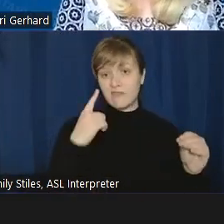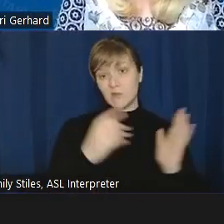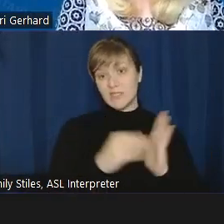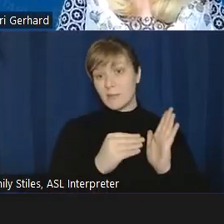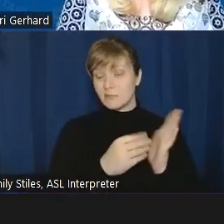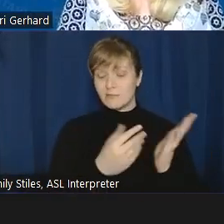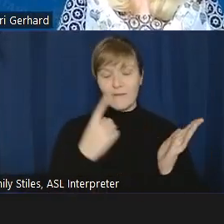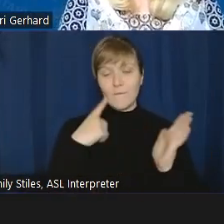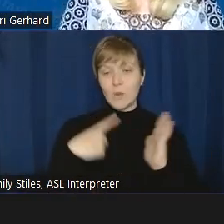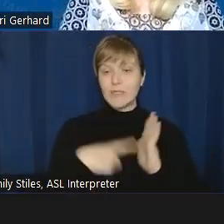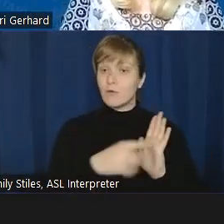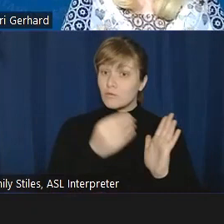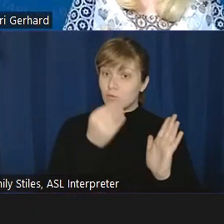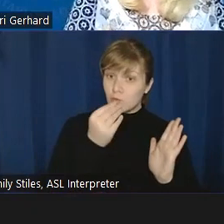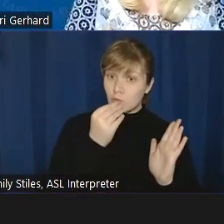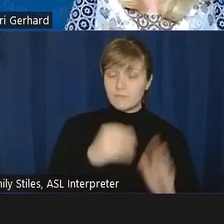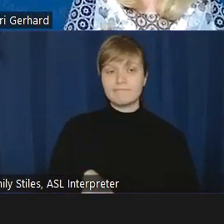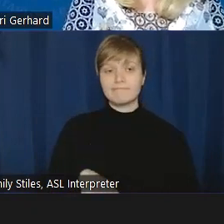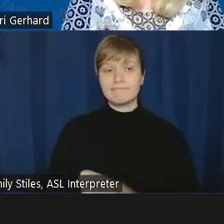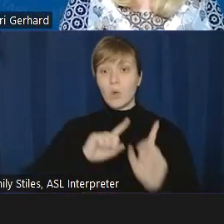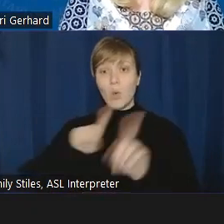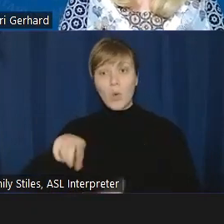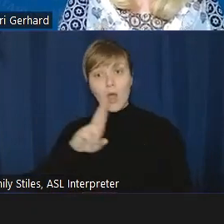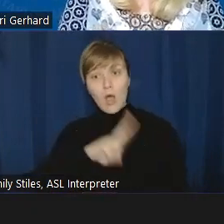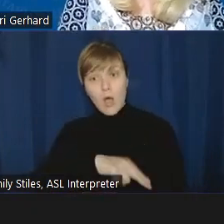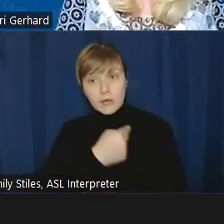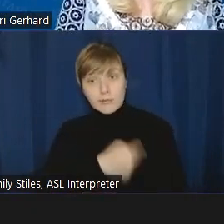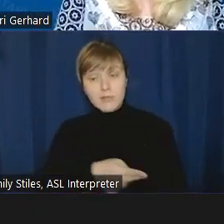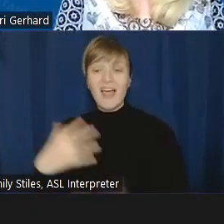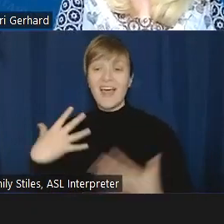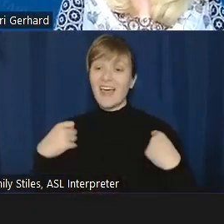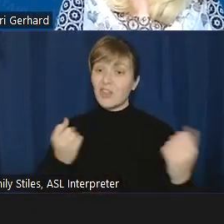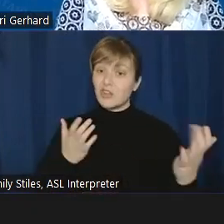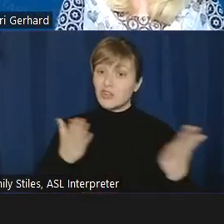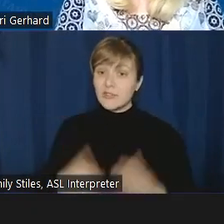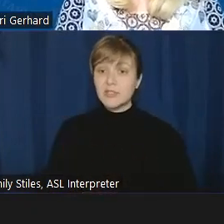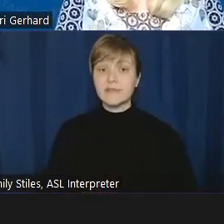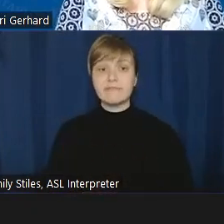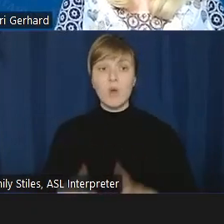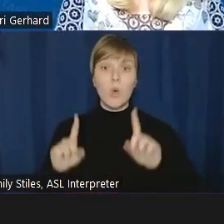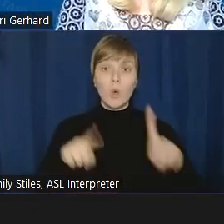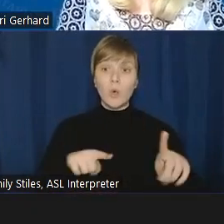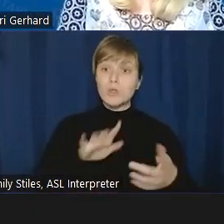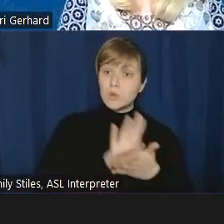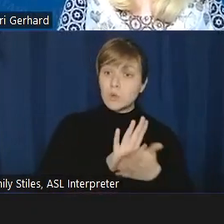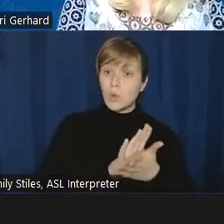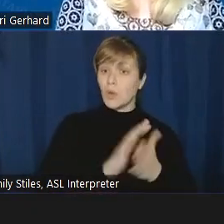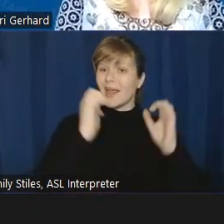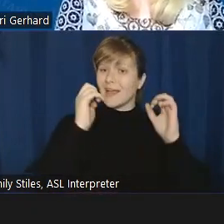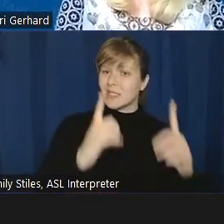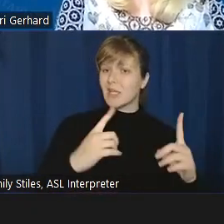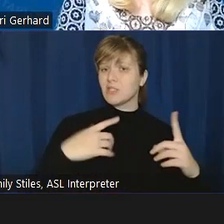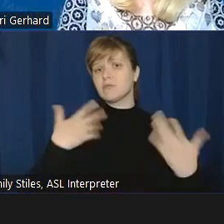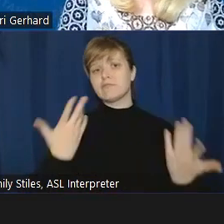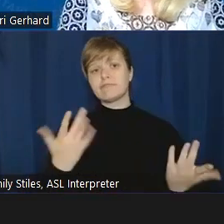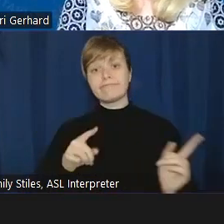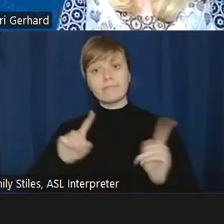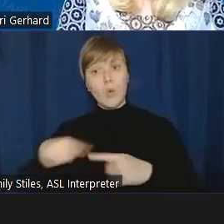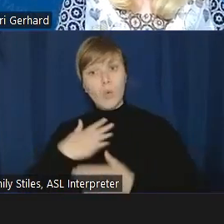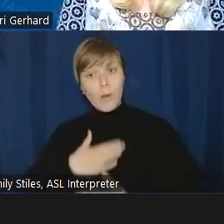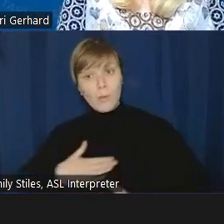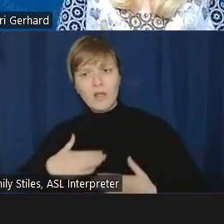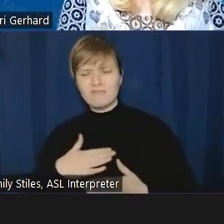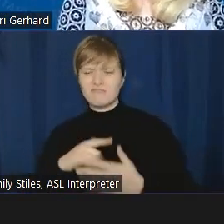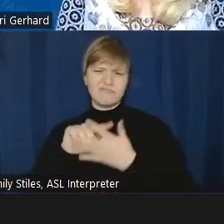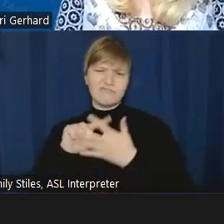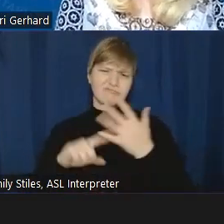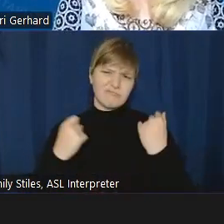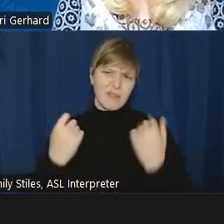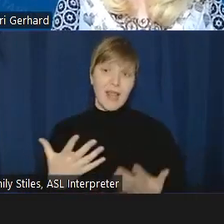health services, school, participate in education, recreation and more, and to be socially connected.